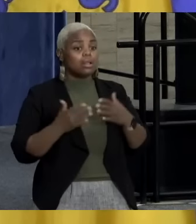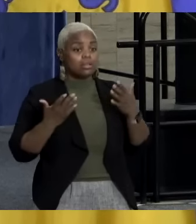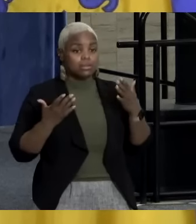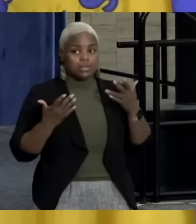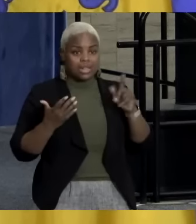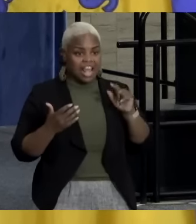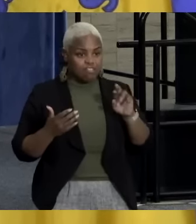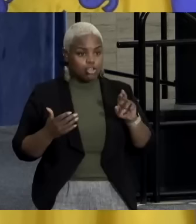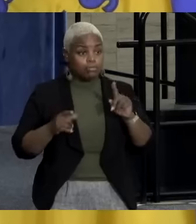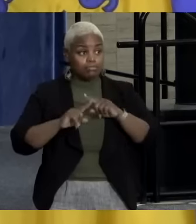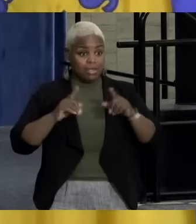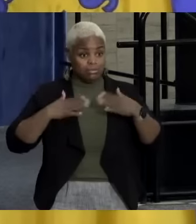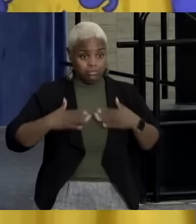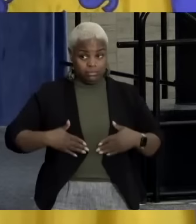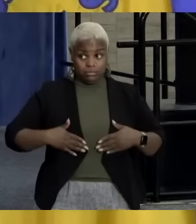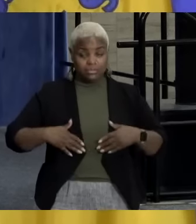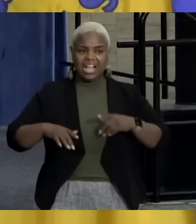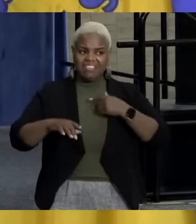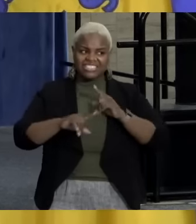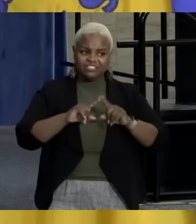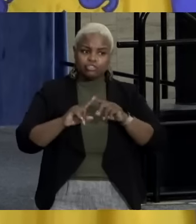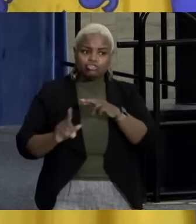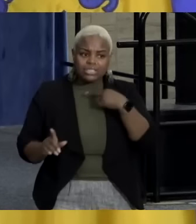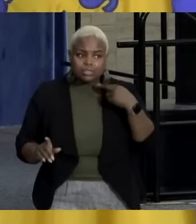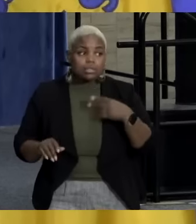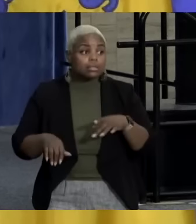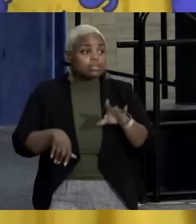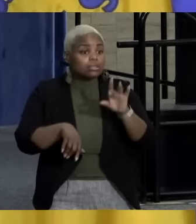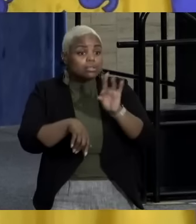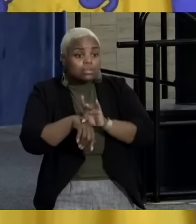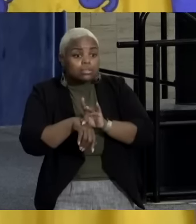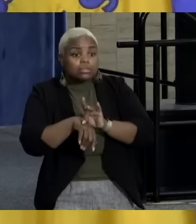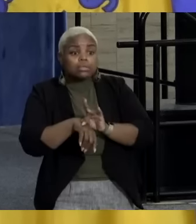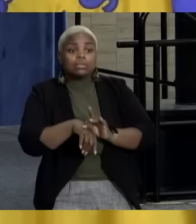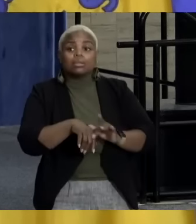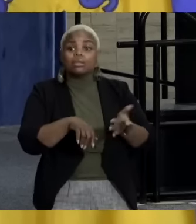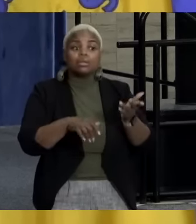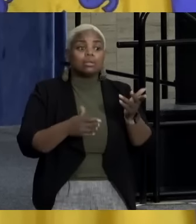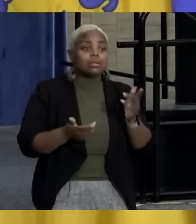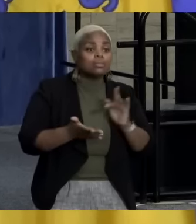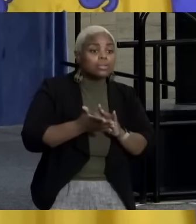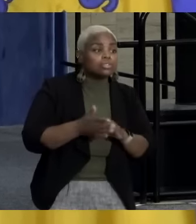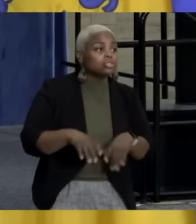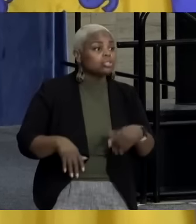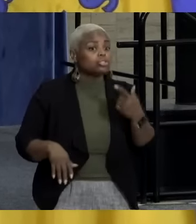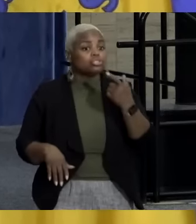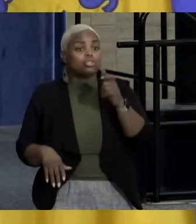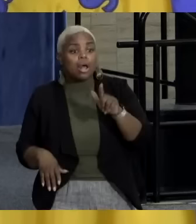than those that go through the skin, like a patch gel or when used vaginally at low doses.